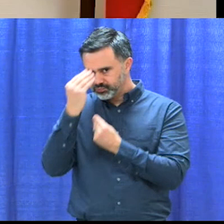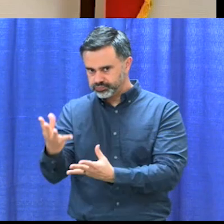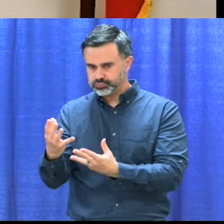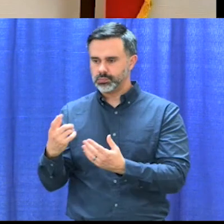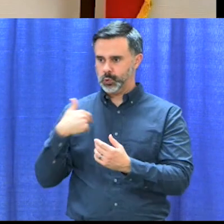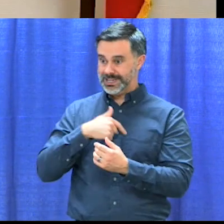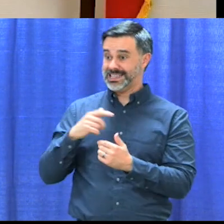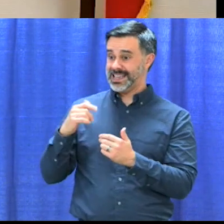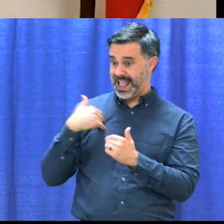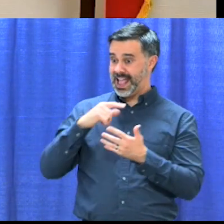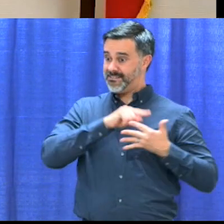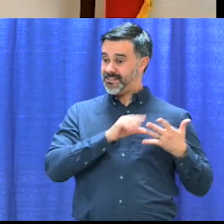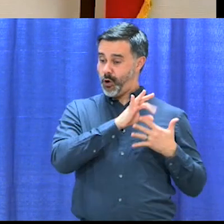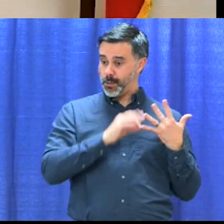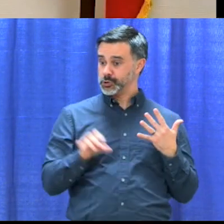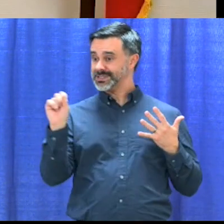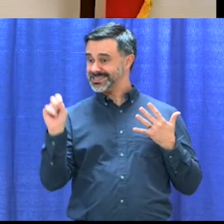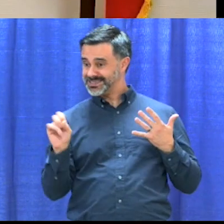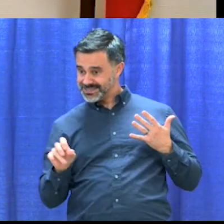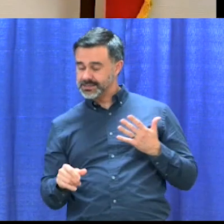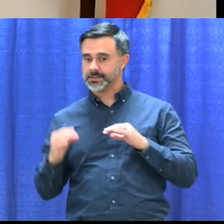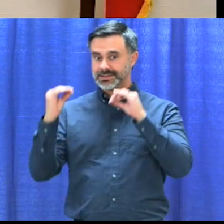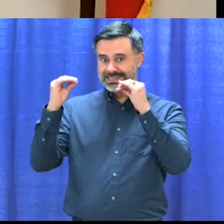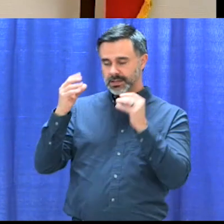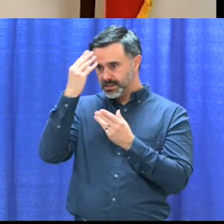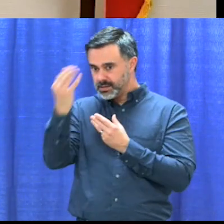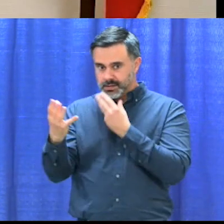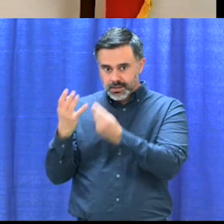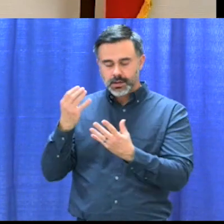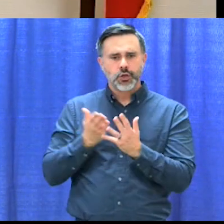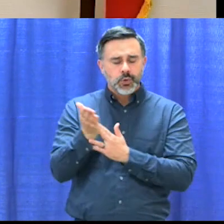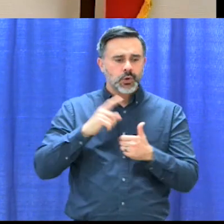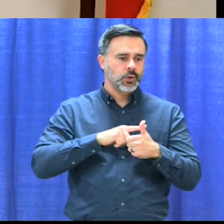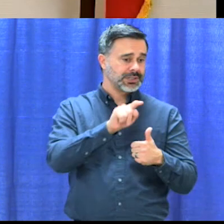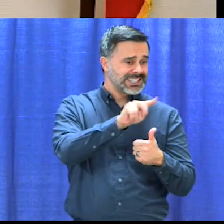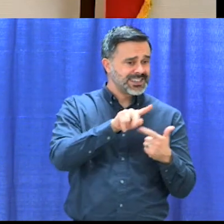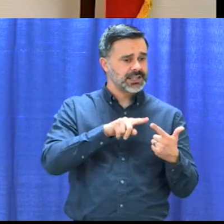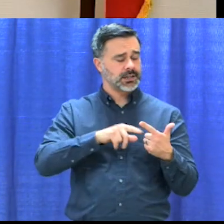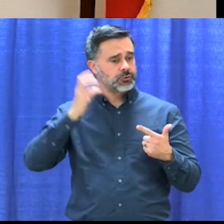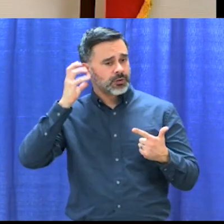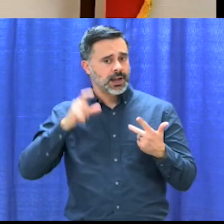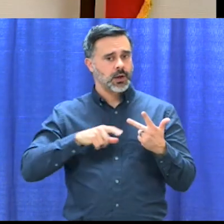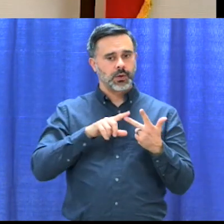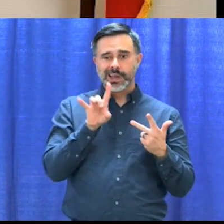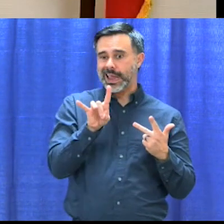options that you have through TV, radio, social media, 800-number a combination of the above.